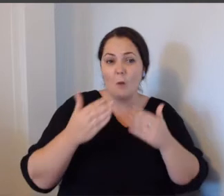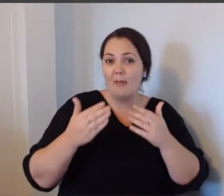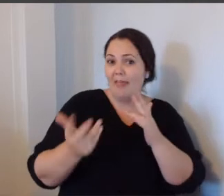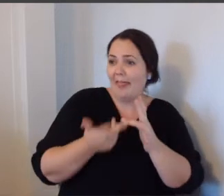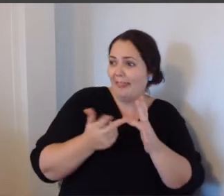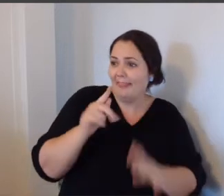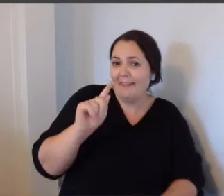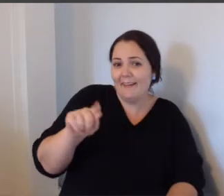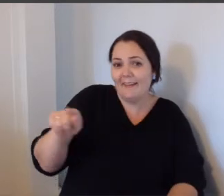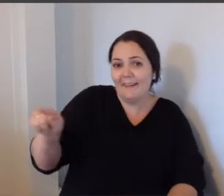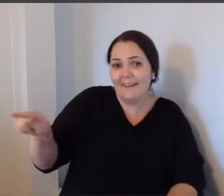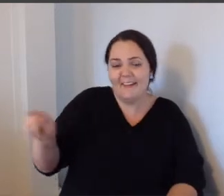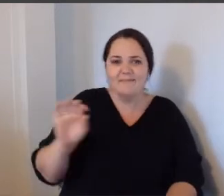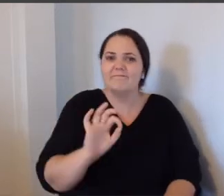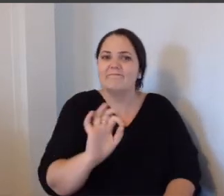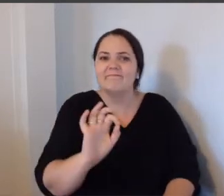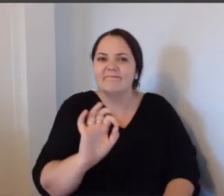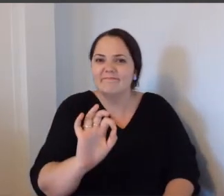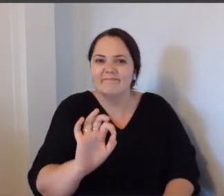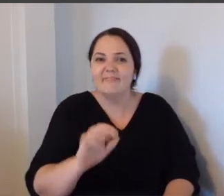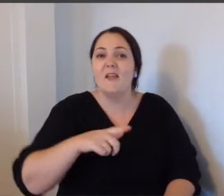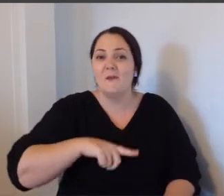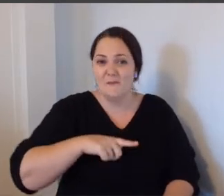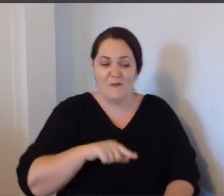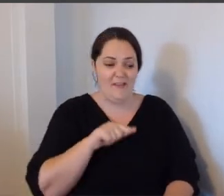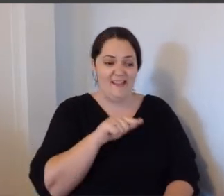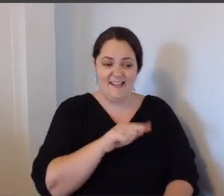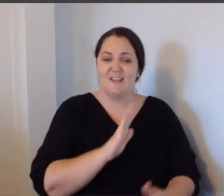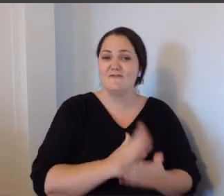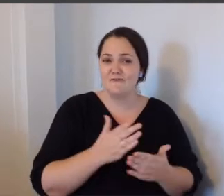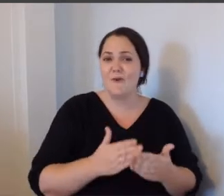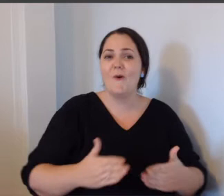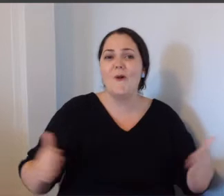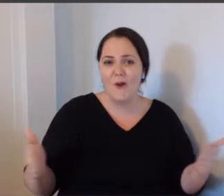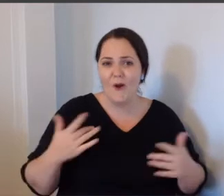Raphael or Michelangelo and this is because he lived a long time before the first biographer